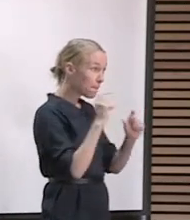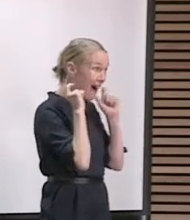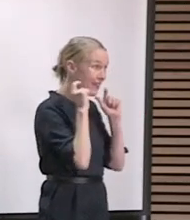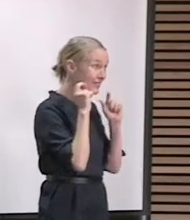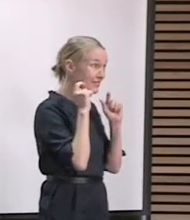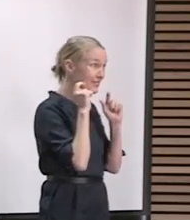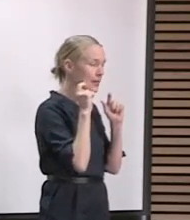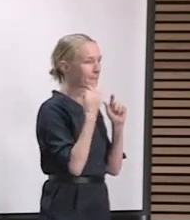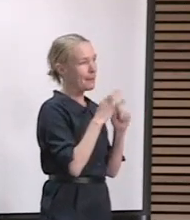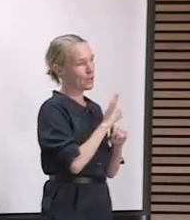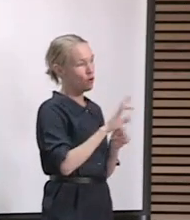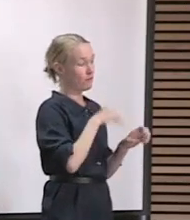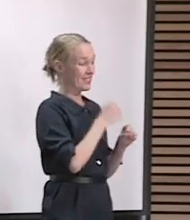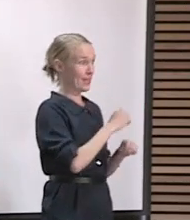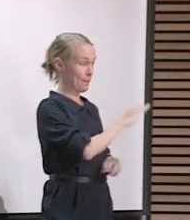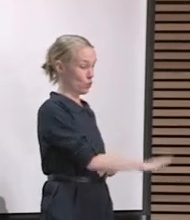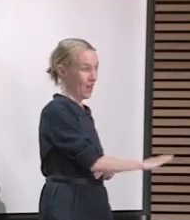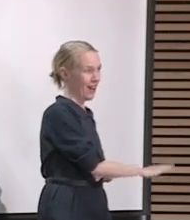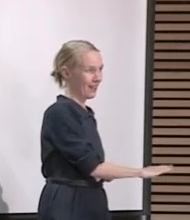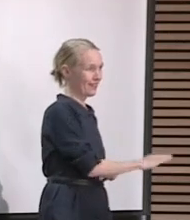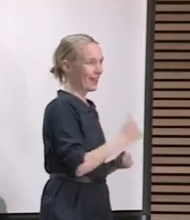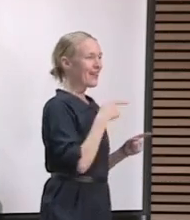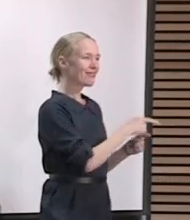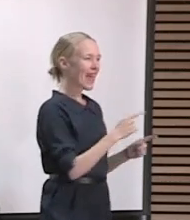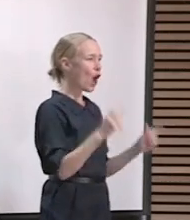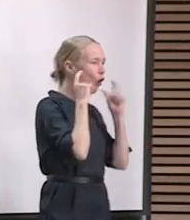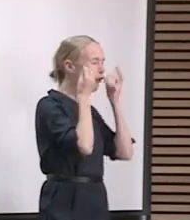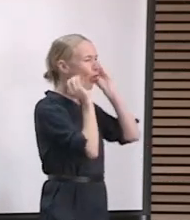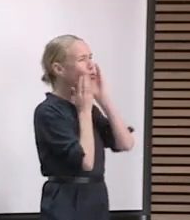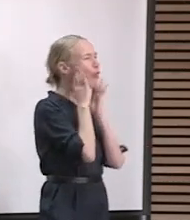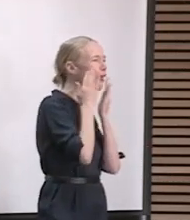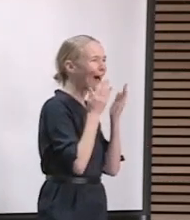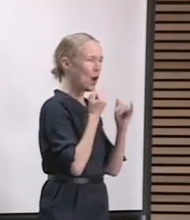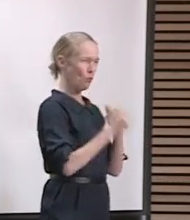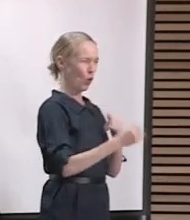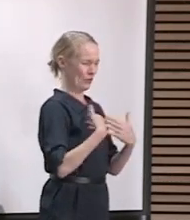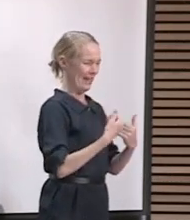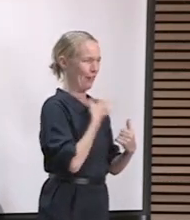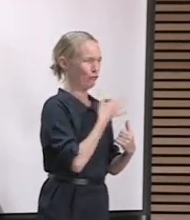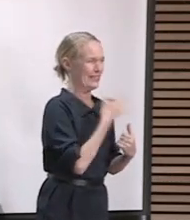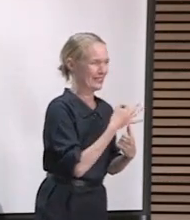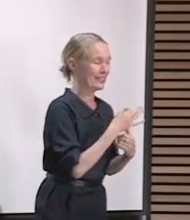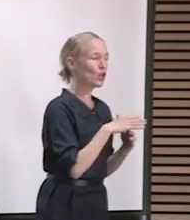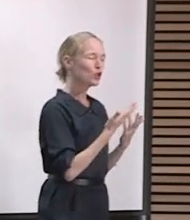might create more of a risk